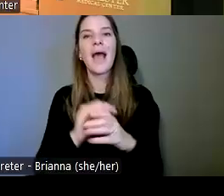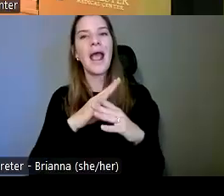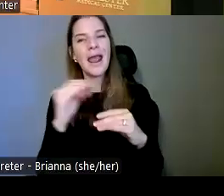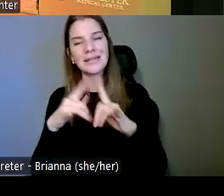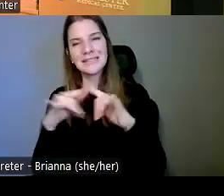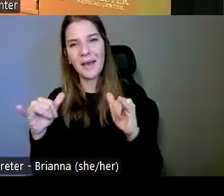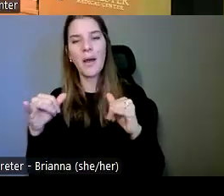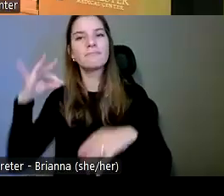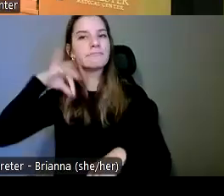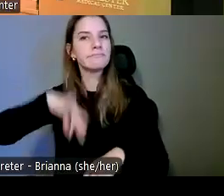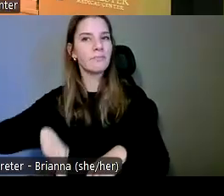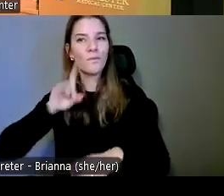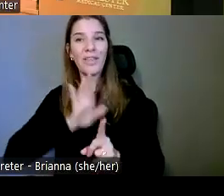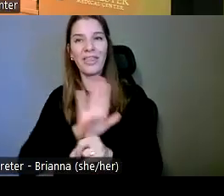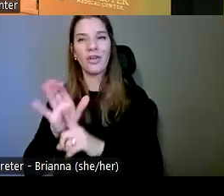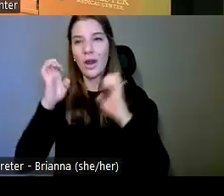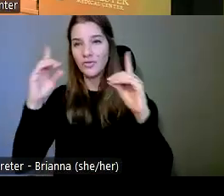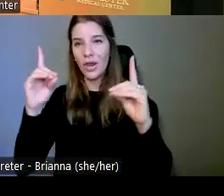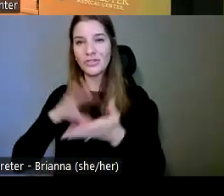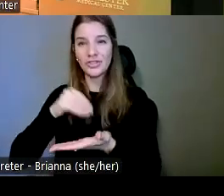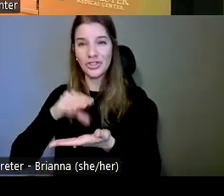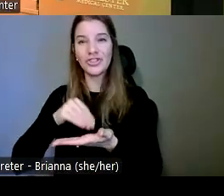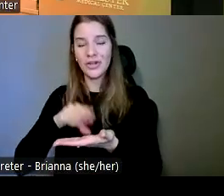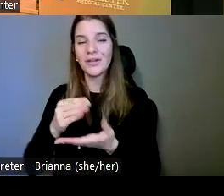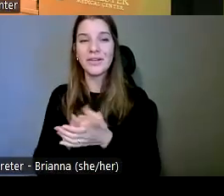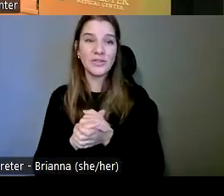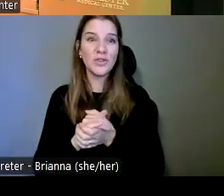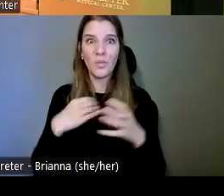that's kind of the first kind of unlocked is we've done that so that they're both learning something